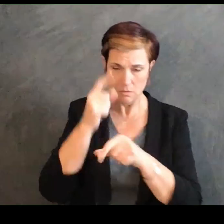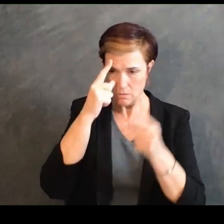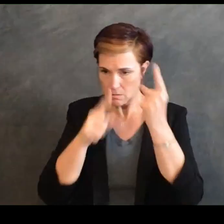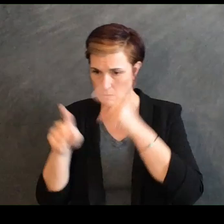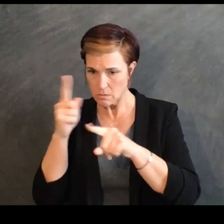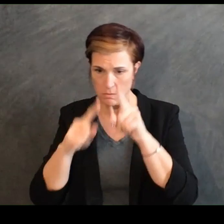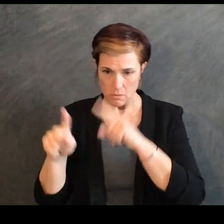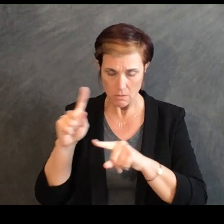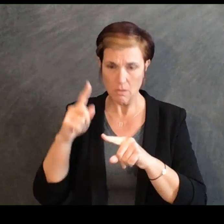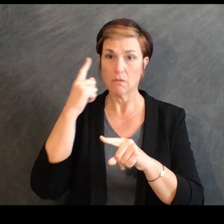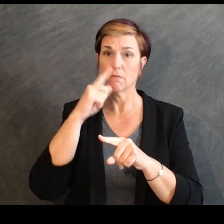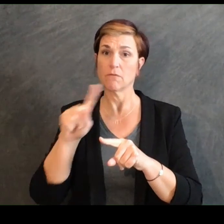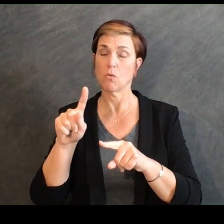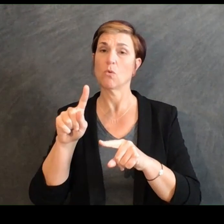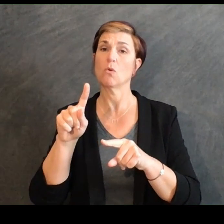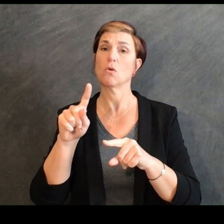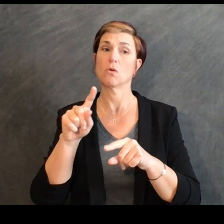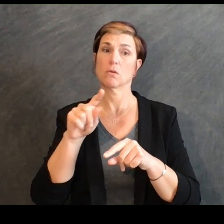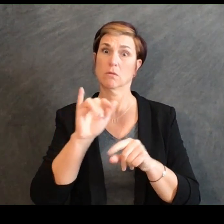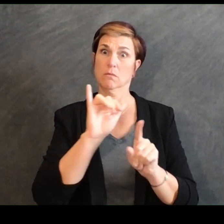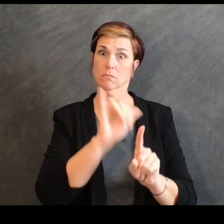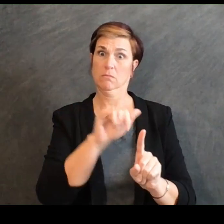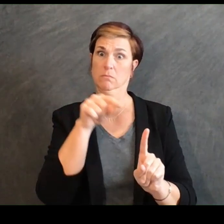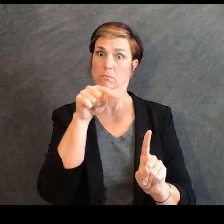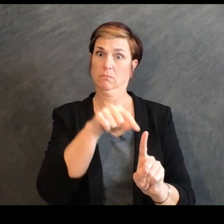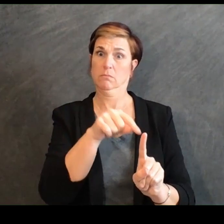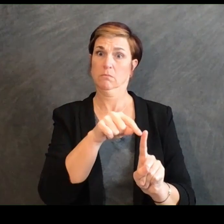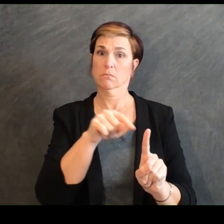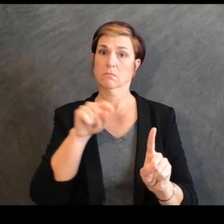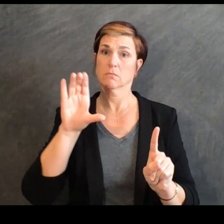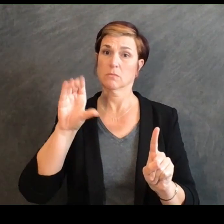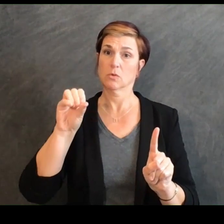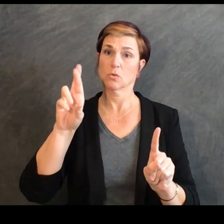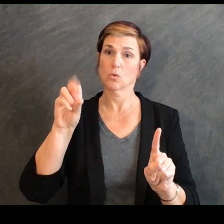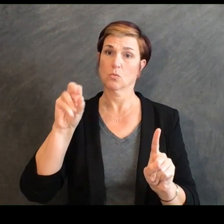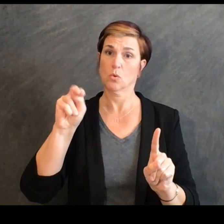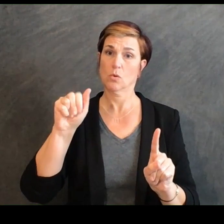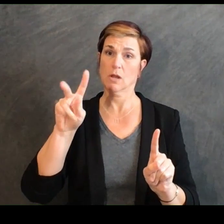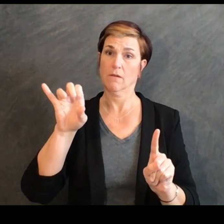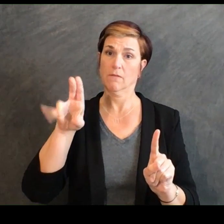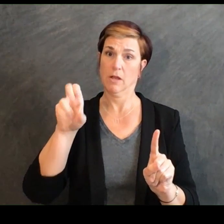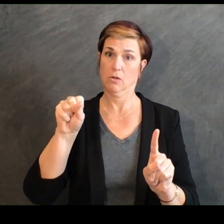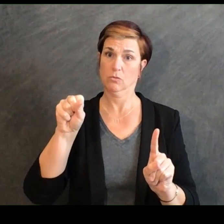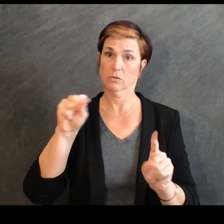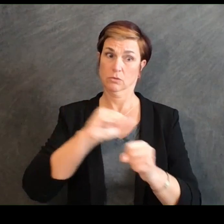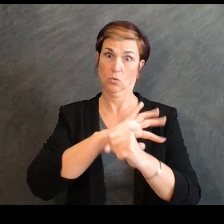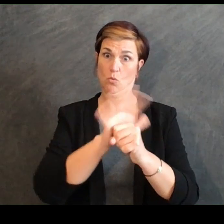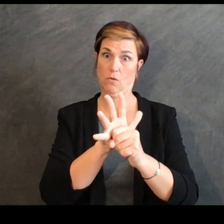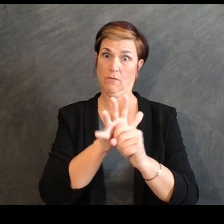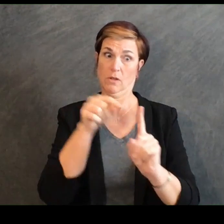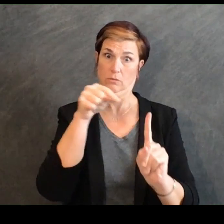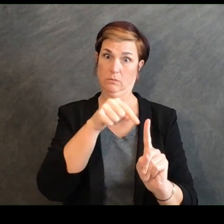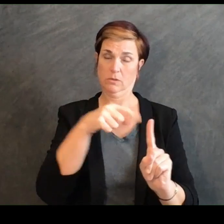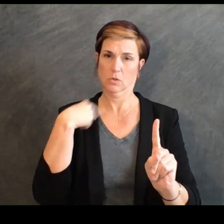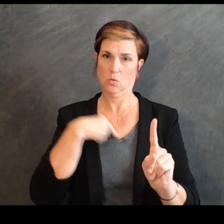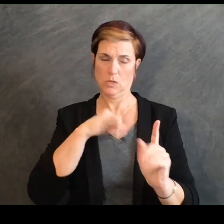defeat the corona fire virus we've been working very hard on this